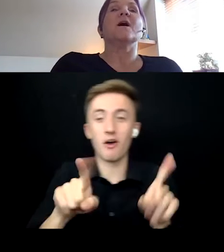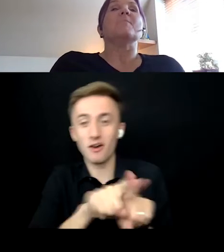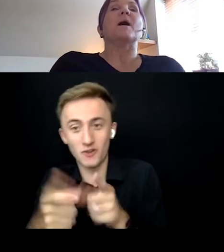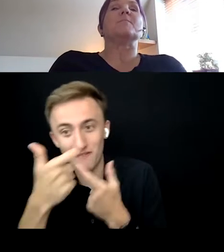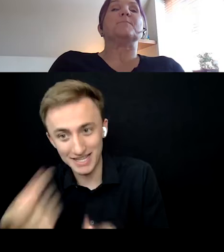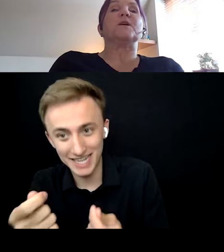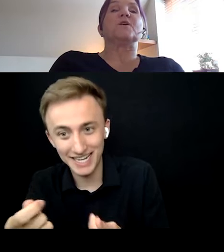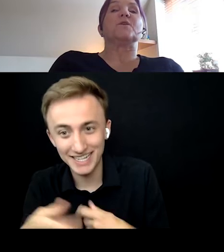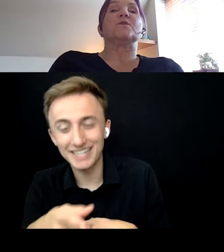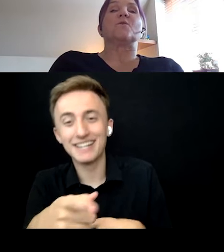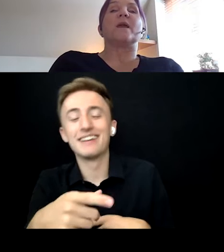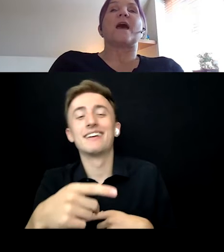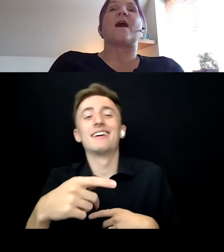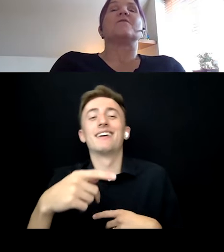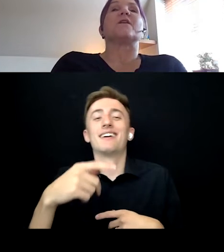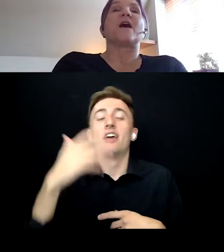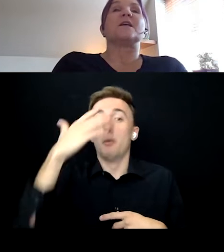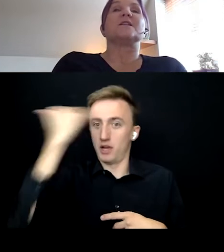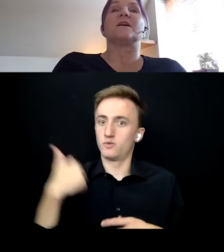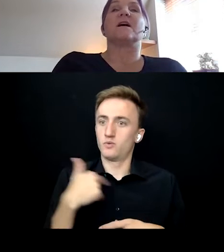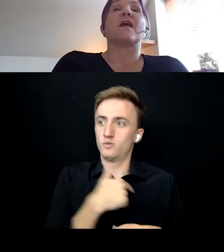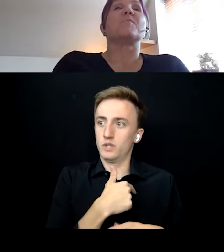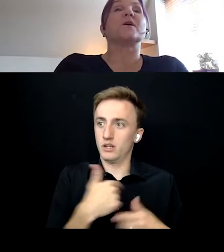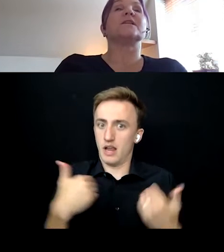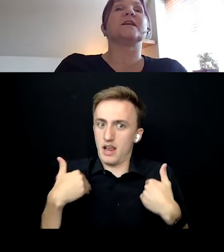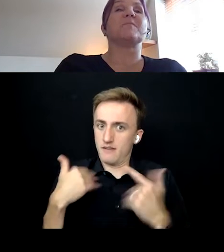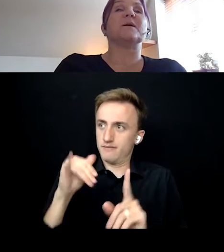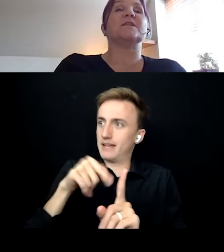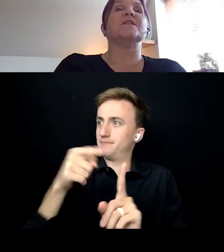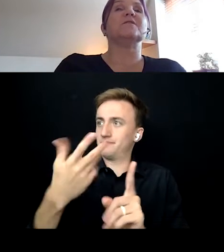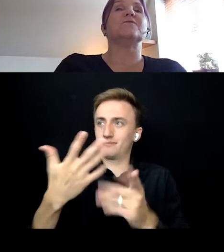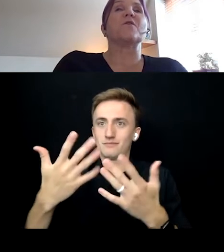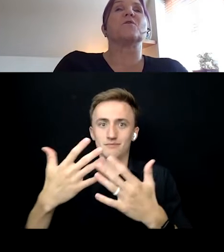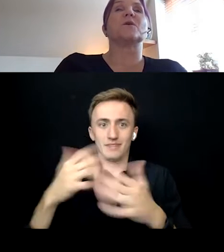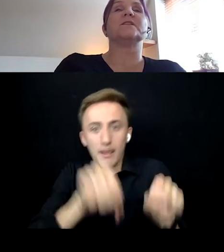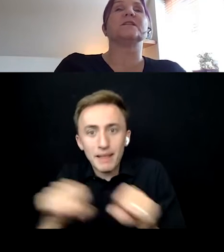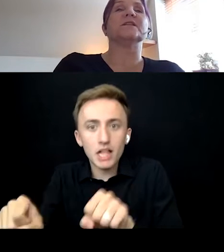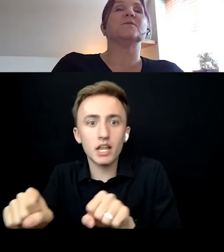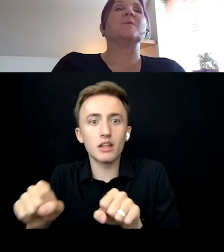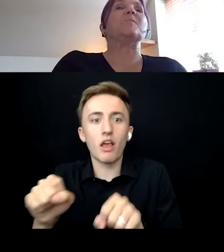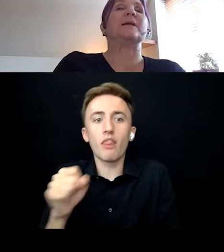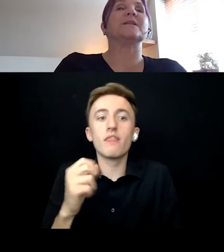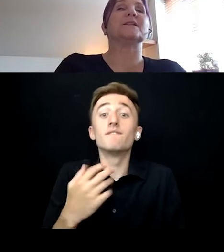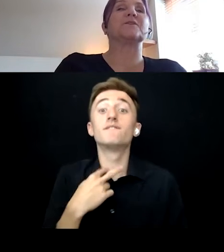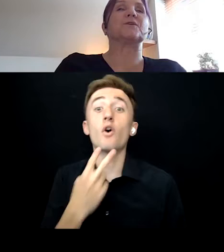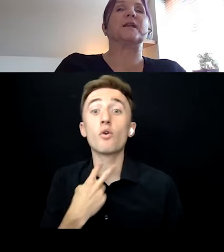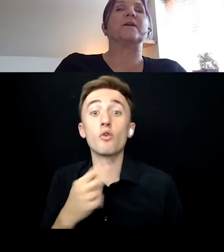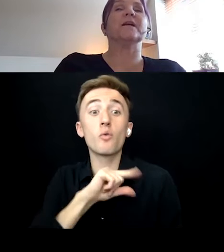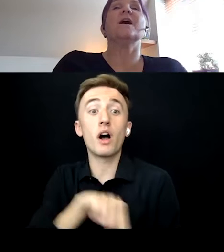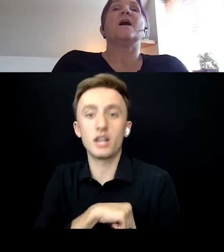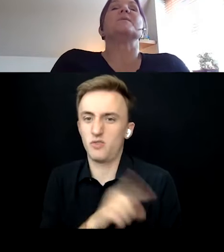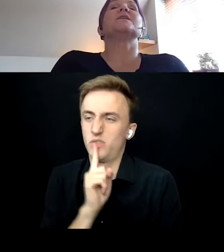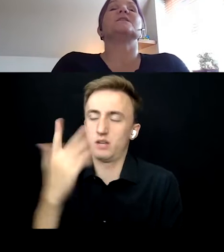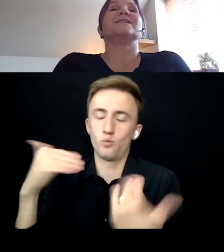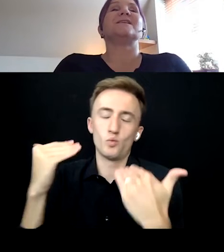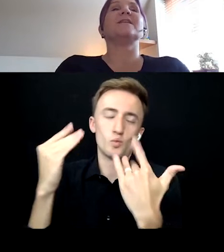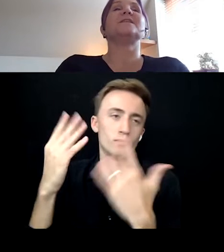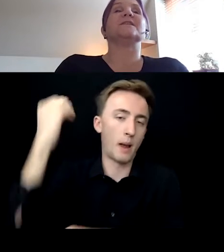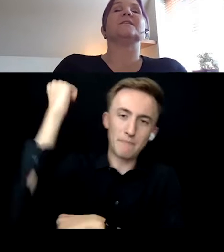once. But because we have the cloud capability, it is extraordinary. And because it is intelligent,